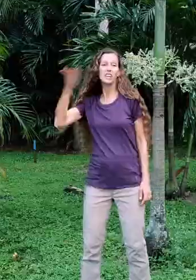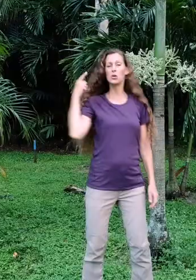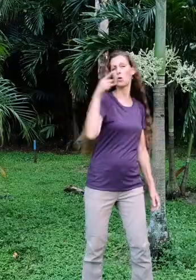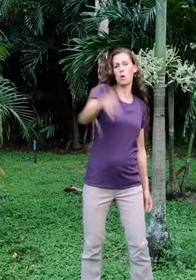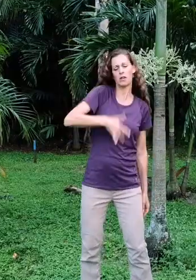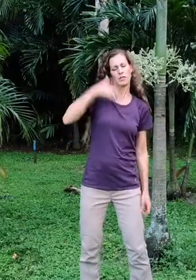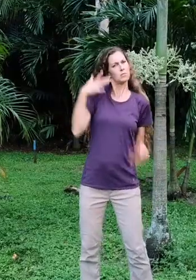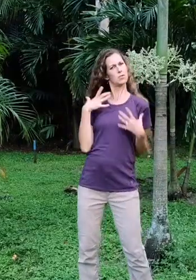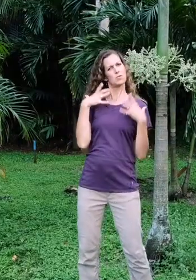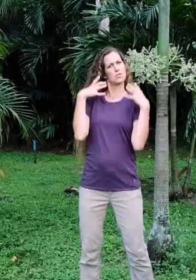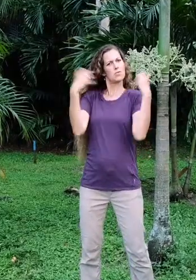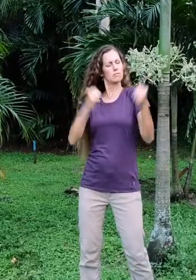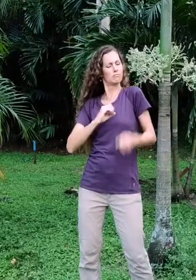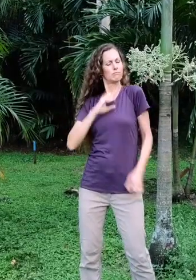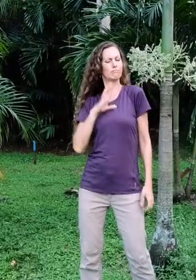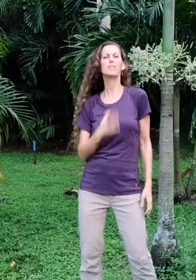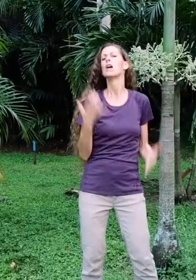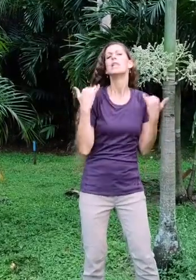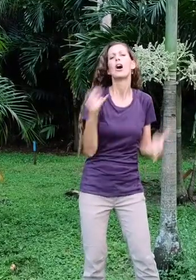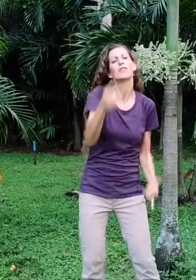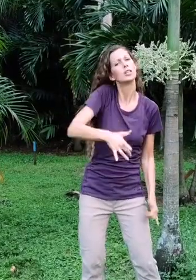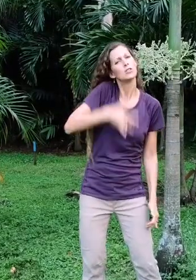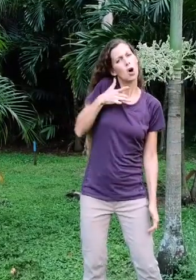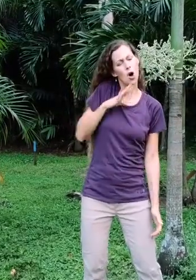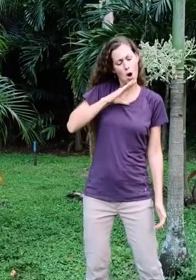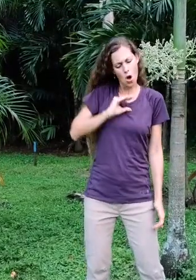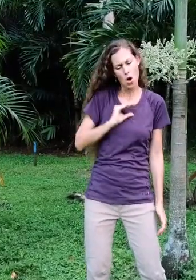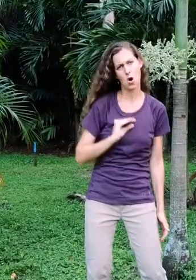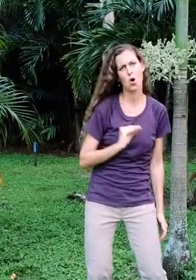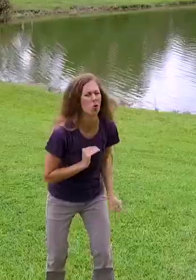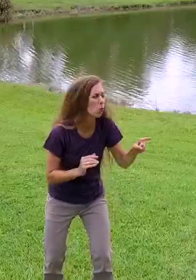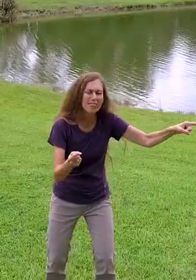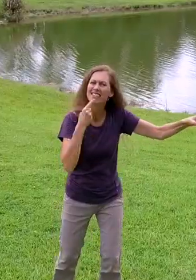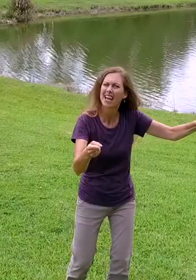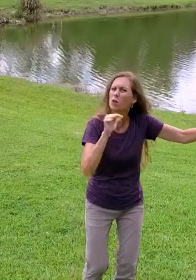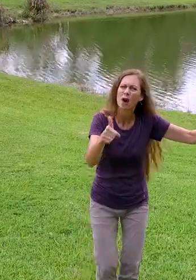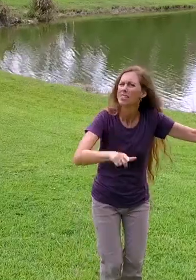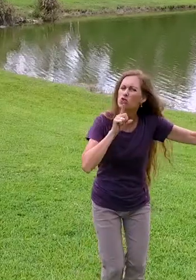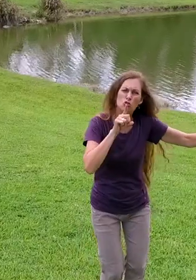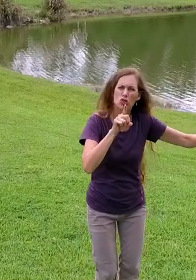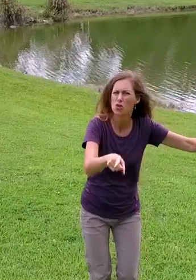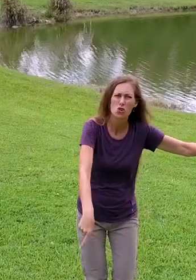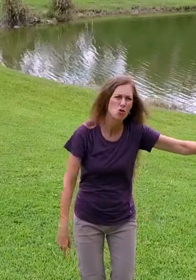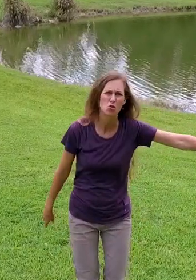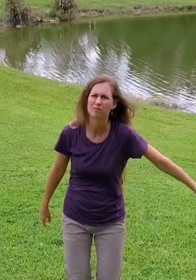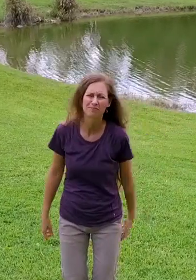You were walking on the moon Now you feeling low-ow-ow What they said wasn't true